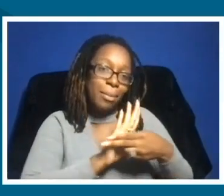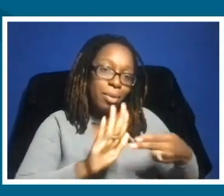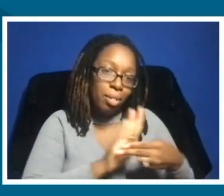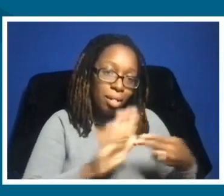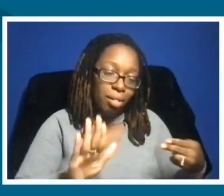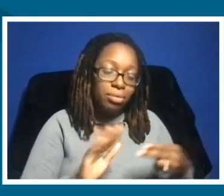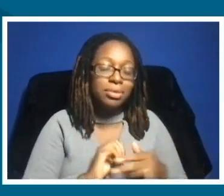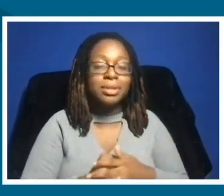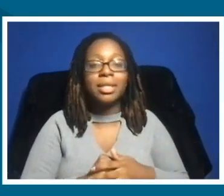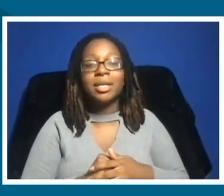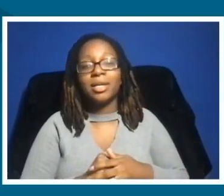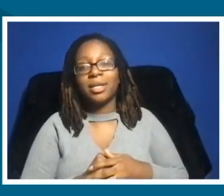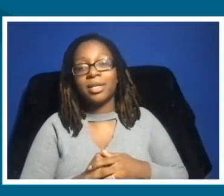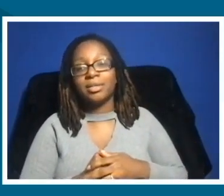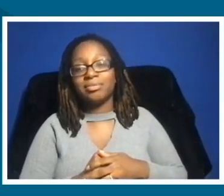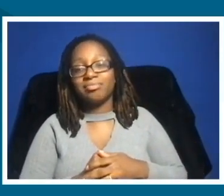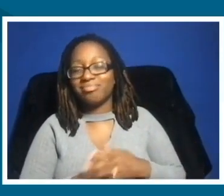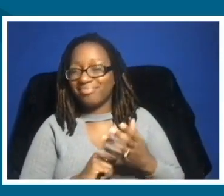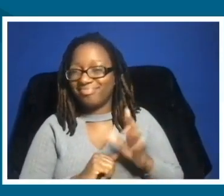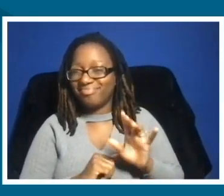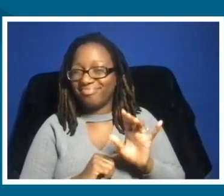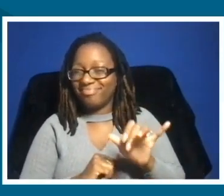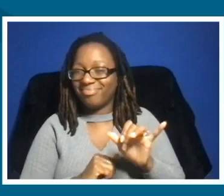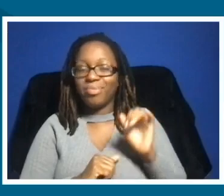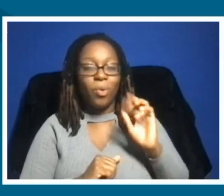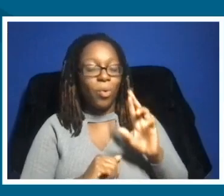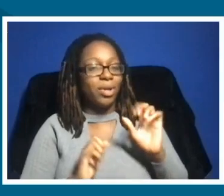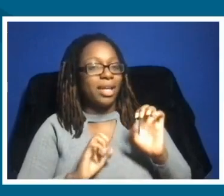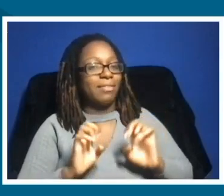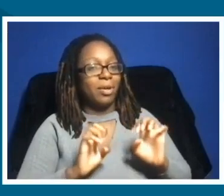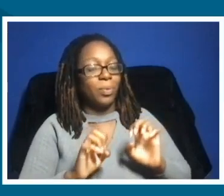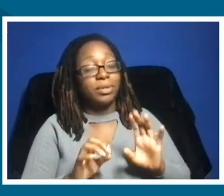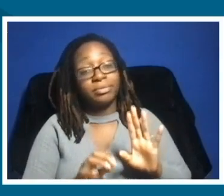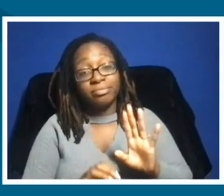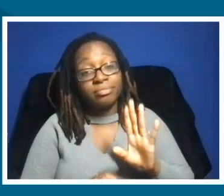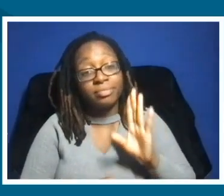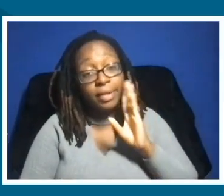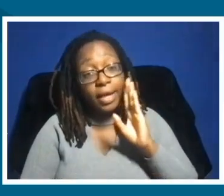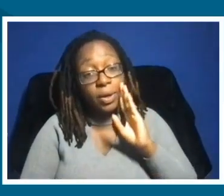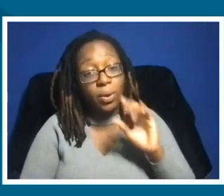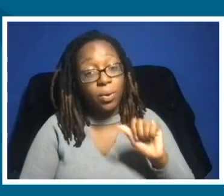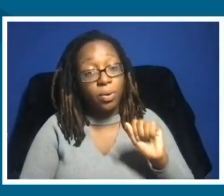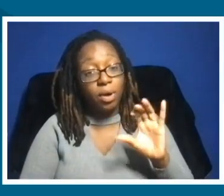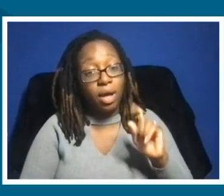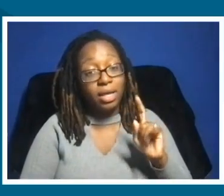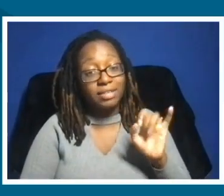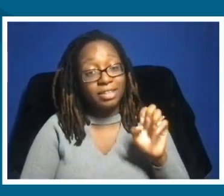um you know evaluate them i mean i know an